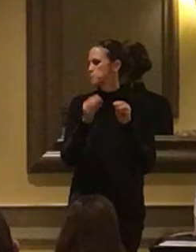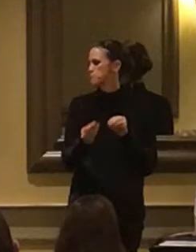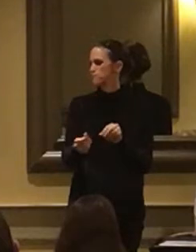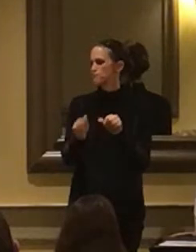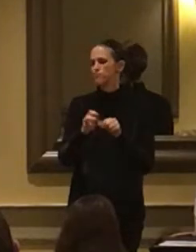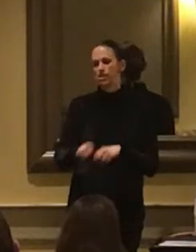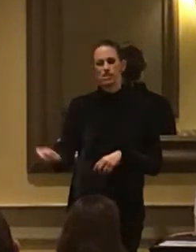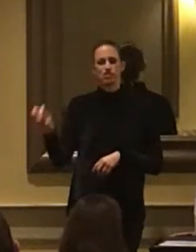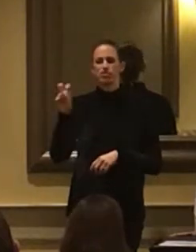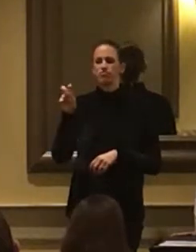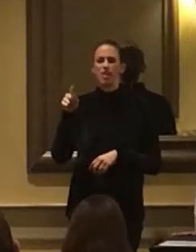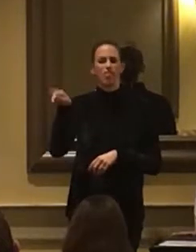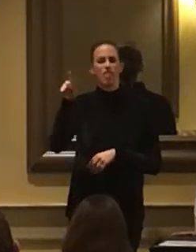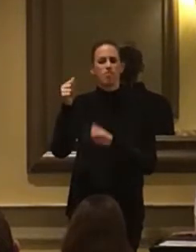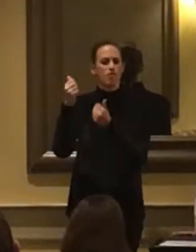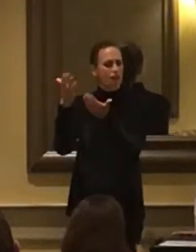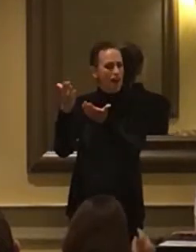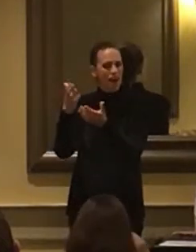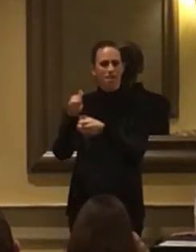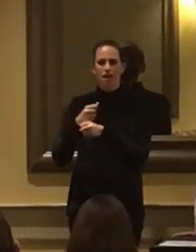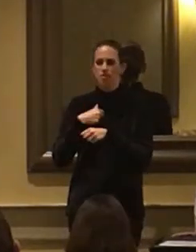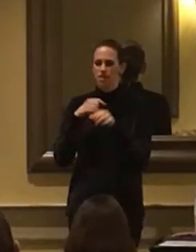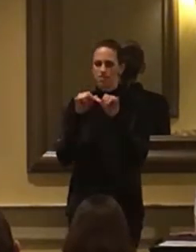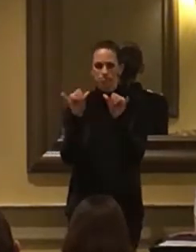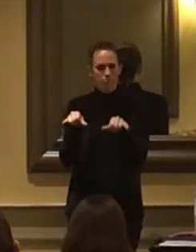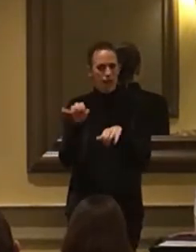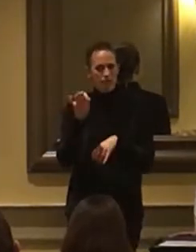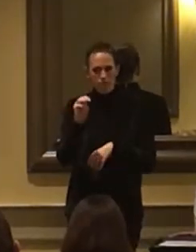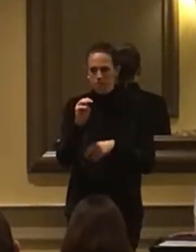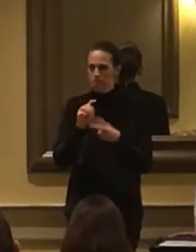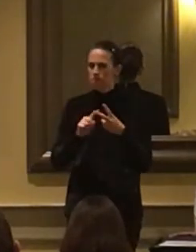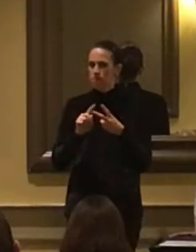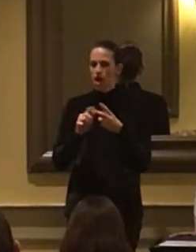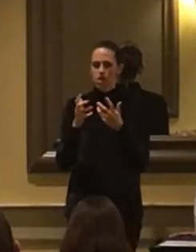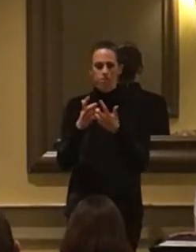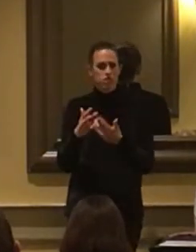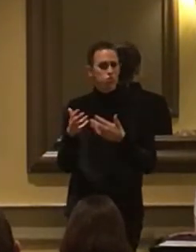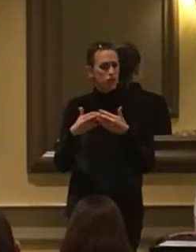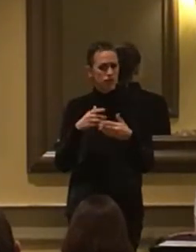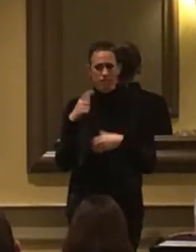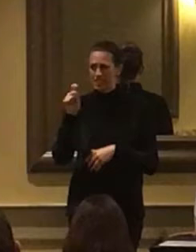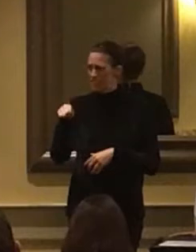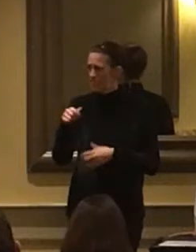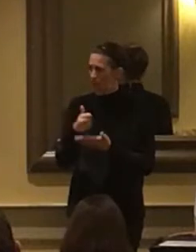they got the FM system, accommodation. Like every year I would go down to the ESC office